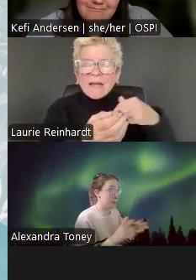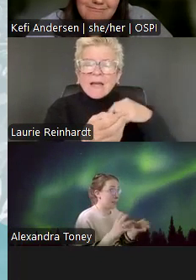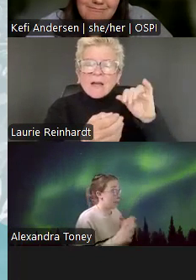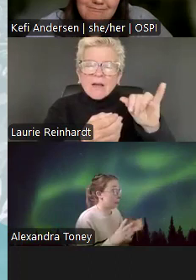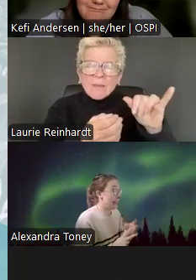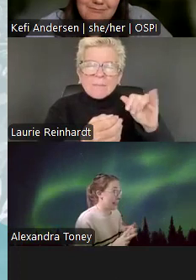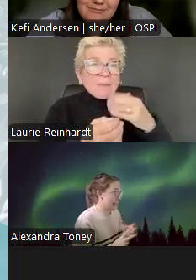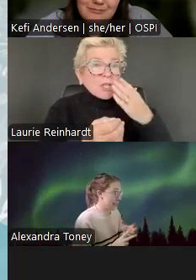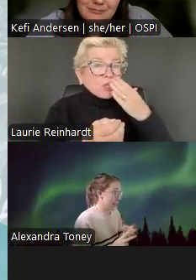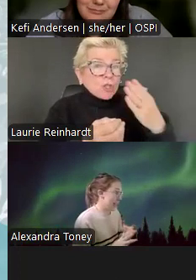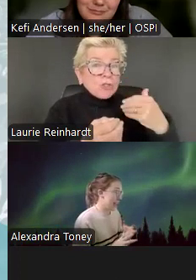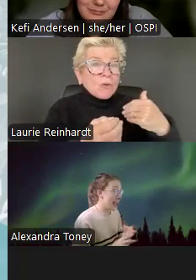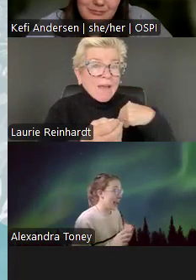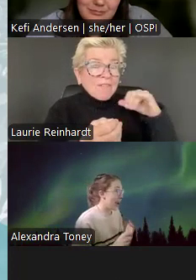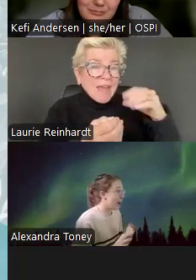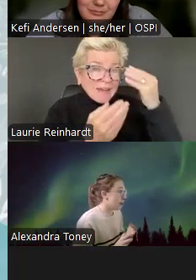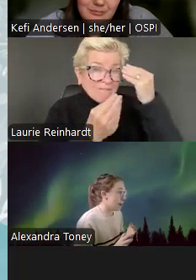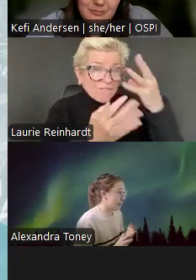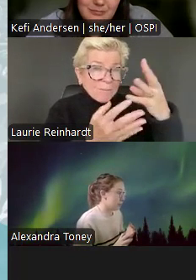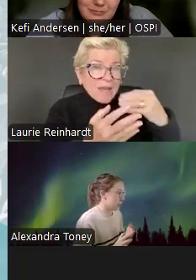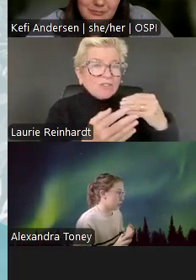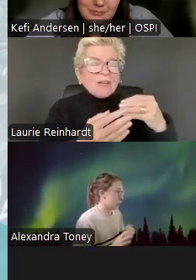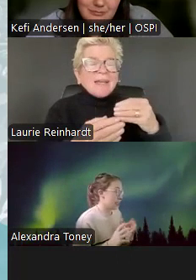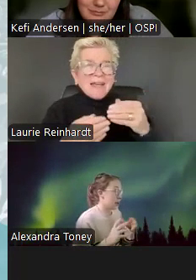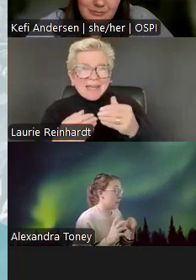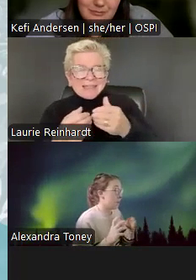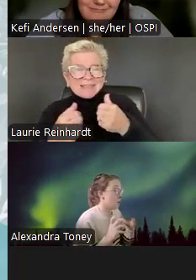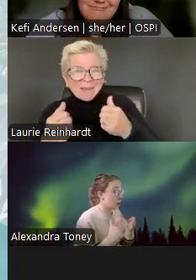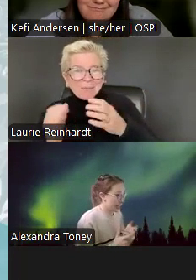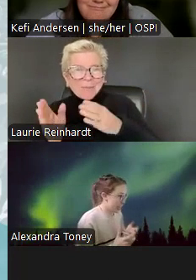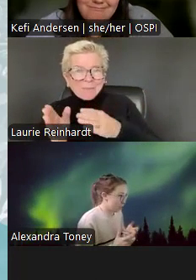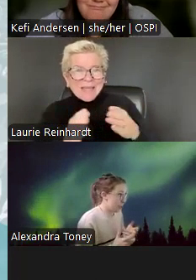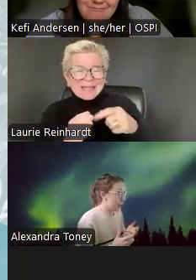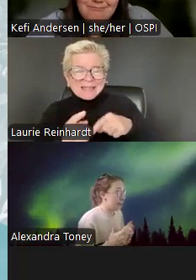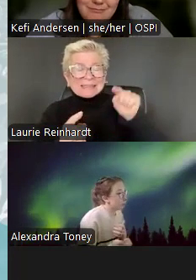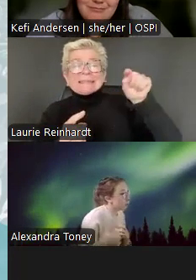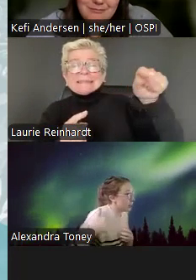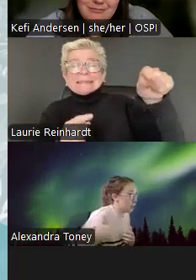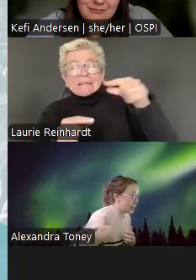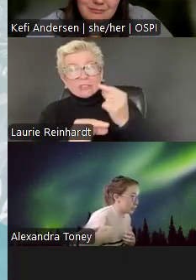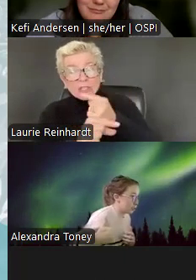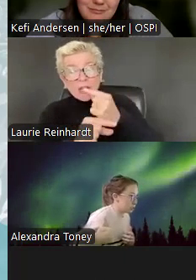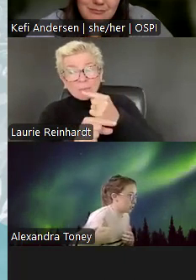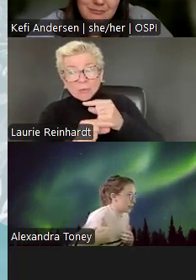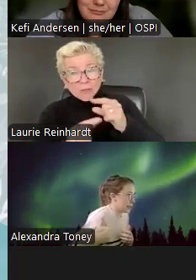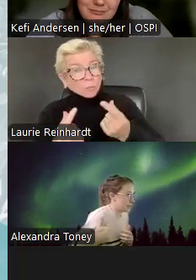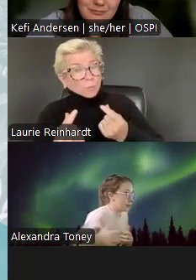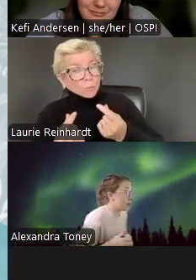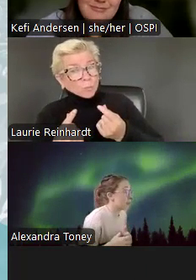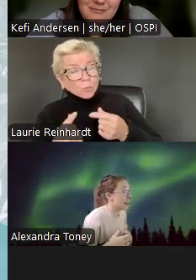maybe staff planning and say 'hey how do we make this more interesting more engaging?' Maybe we want to do that Construction class, maybe we have a